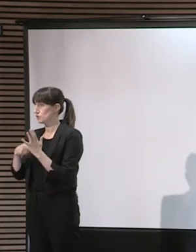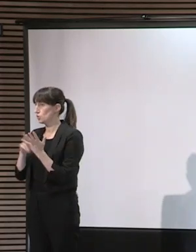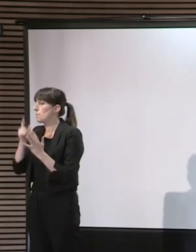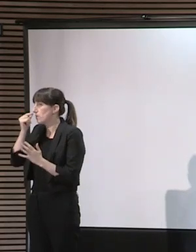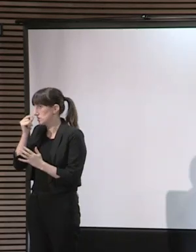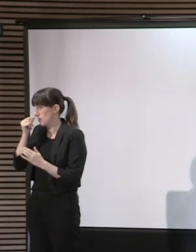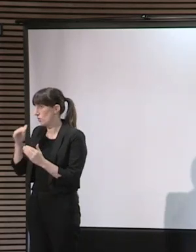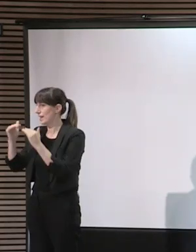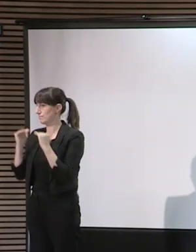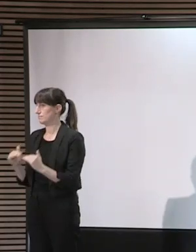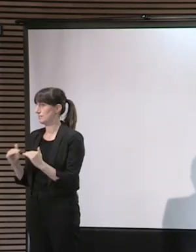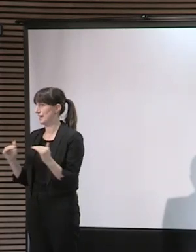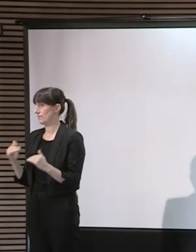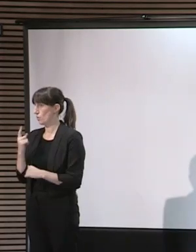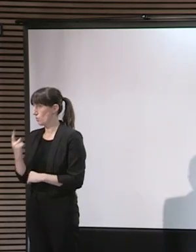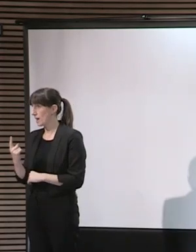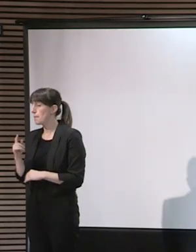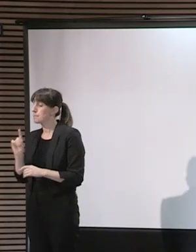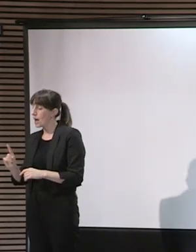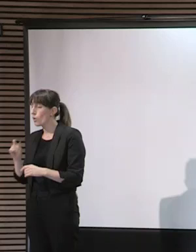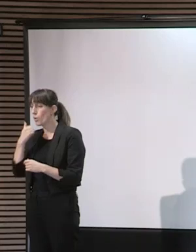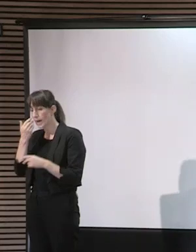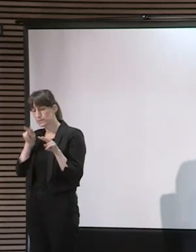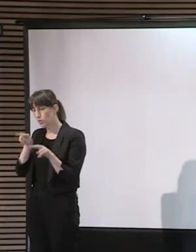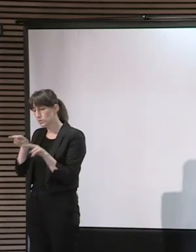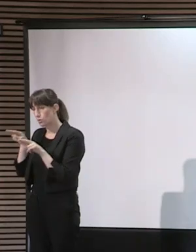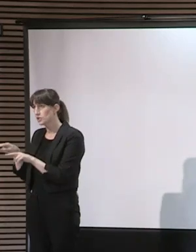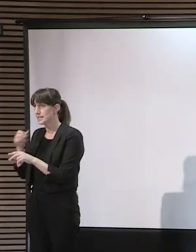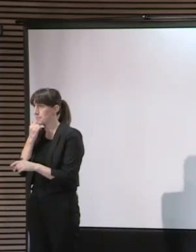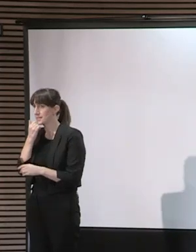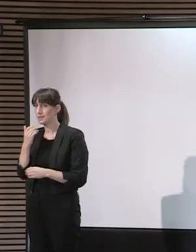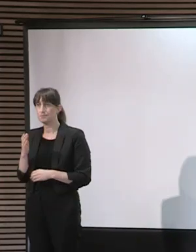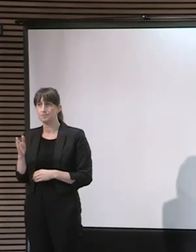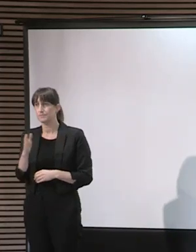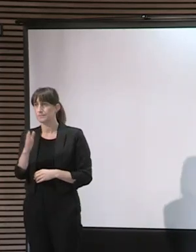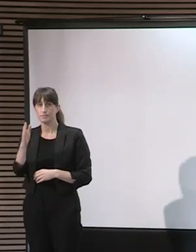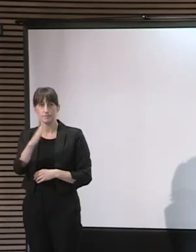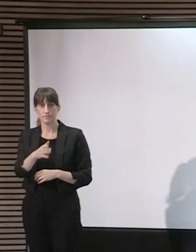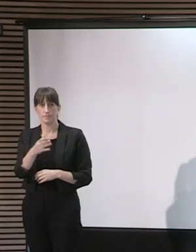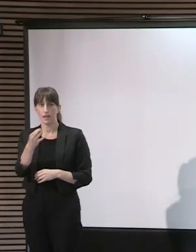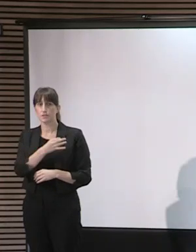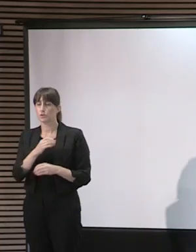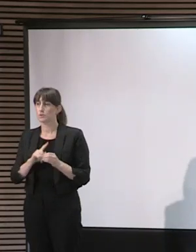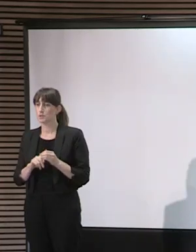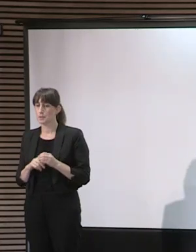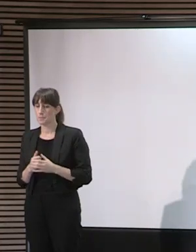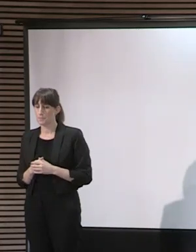then we would look at, on the 22nd of June, to move then to Level 1. But we are keeping our ability to keep a watch on